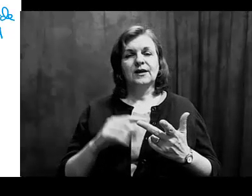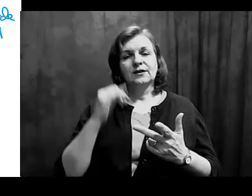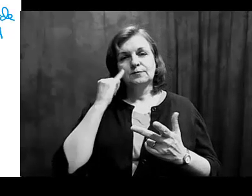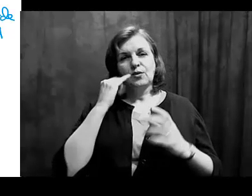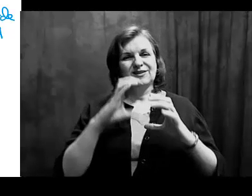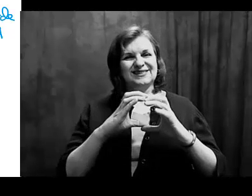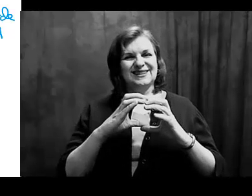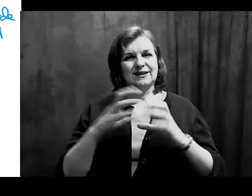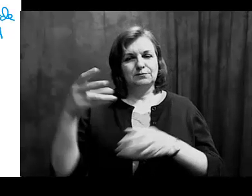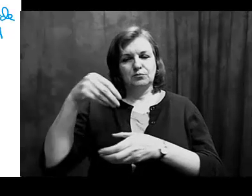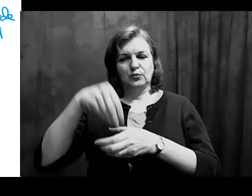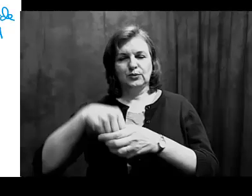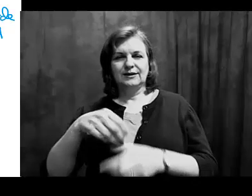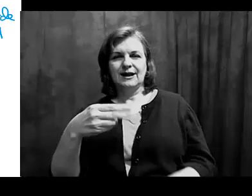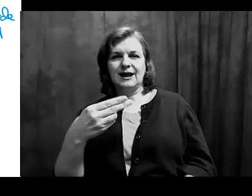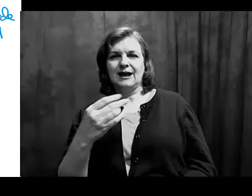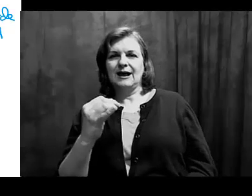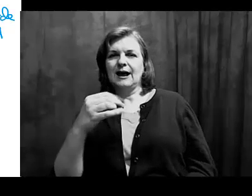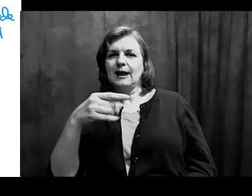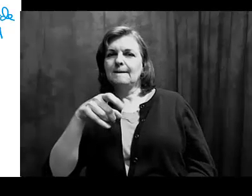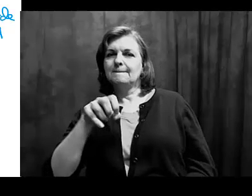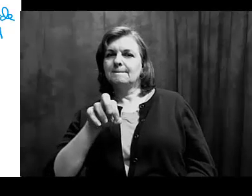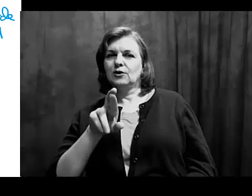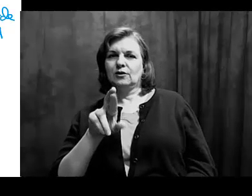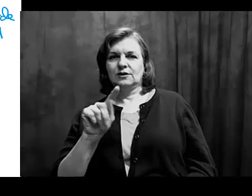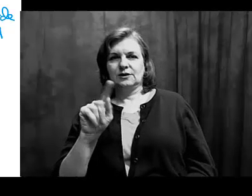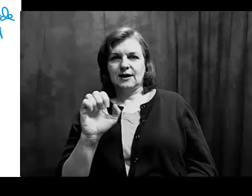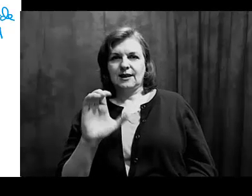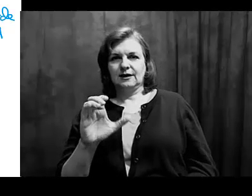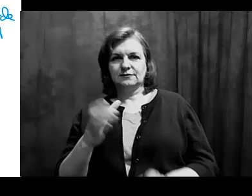and low outside